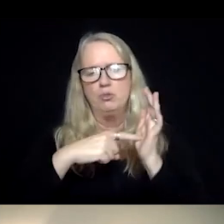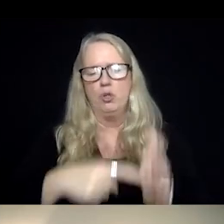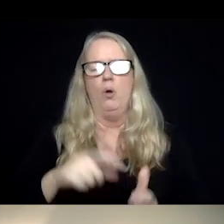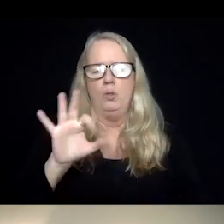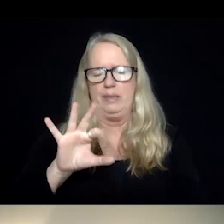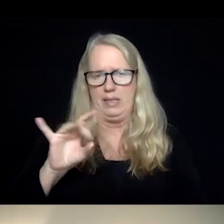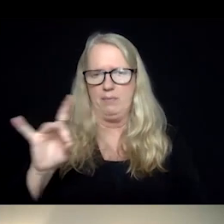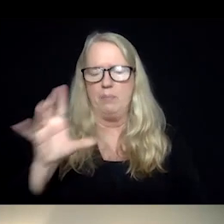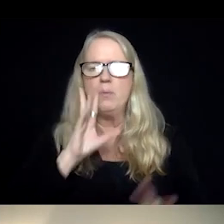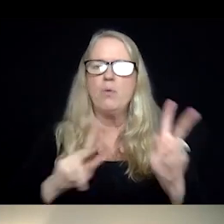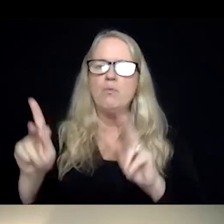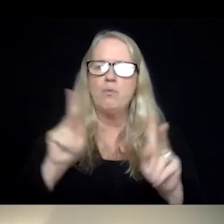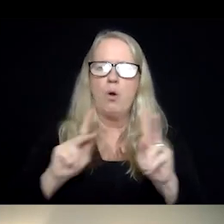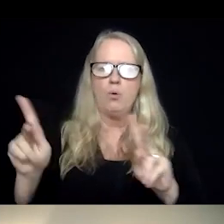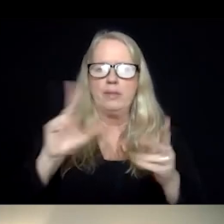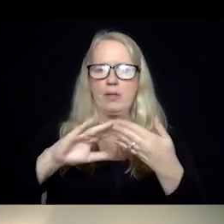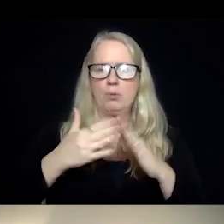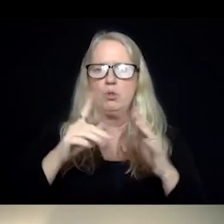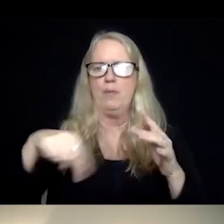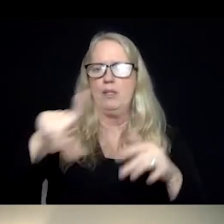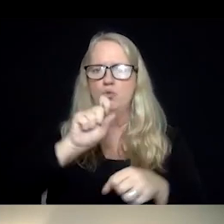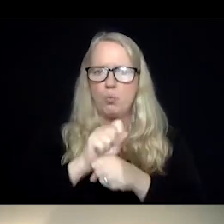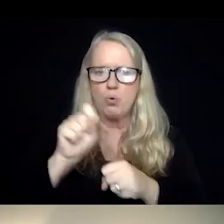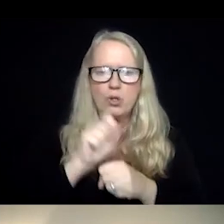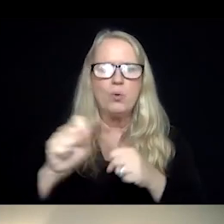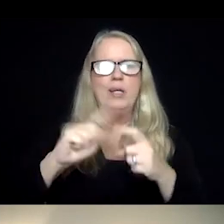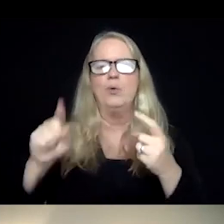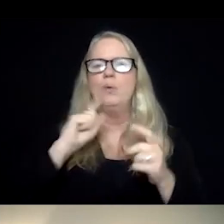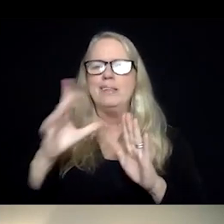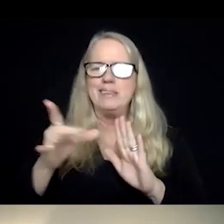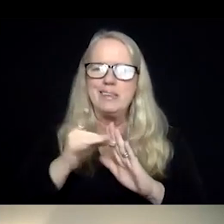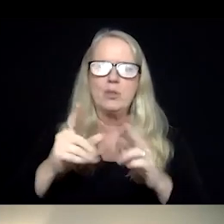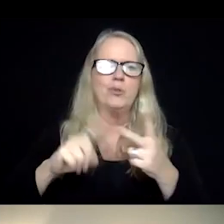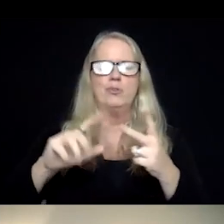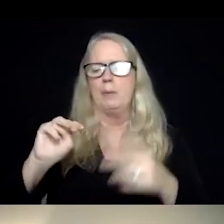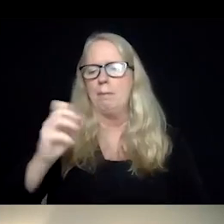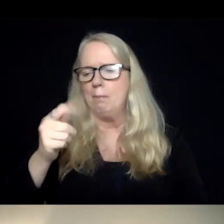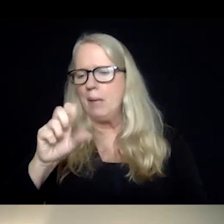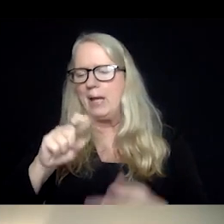TO THE FOLKS IN THE COMMUNITIES THAT ARE WORKING WITH. STICKERS, NAG NETS, ECT. BE SURE TO CHECK THAT OUT.